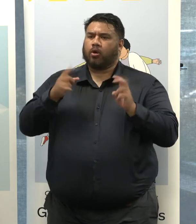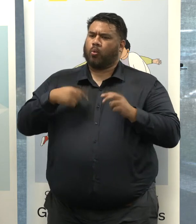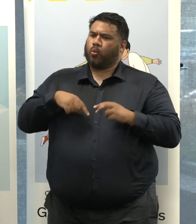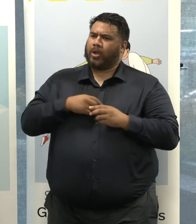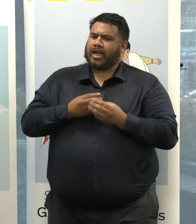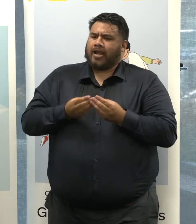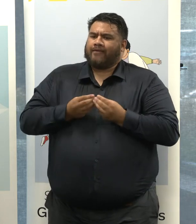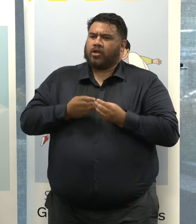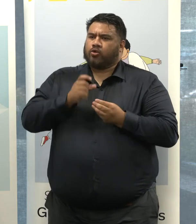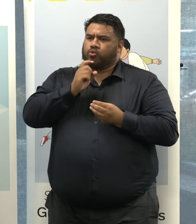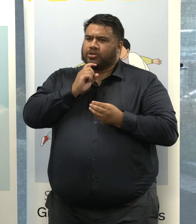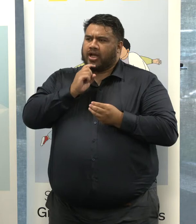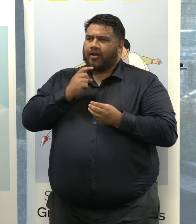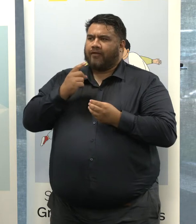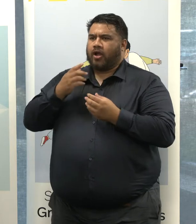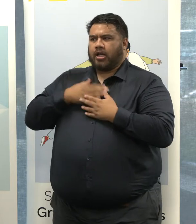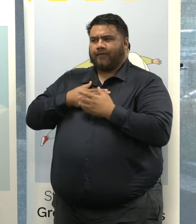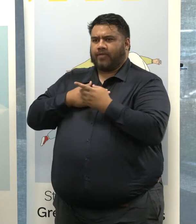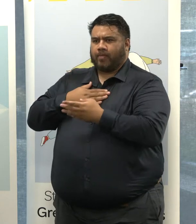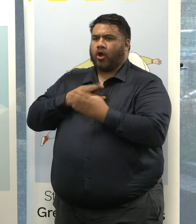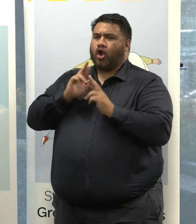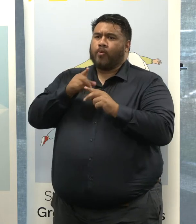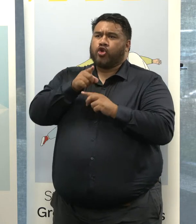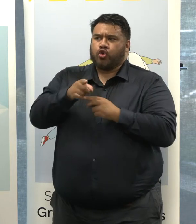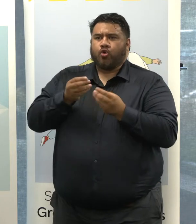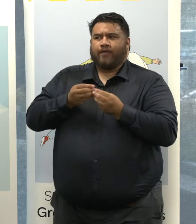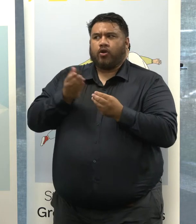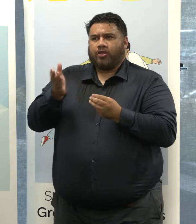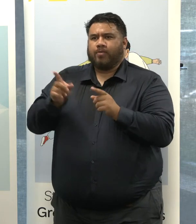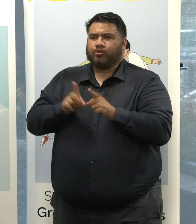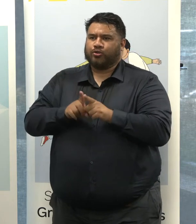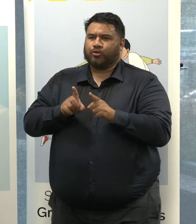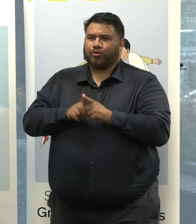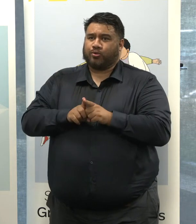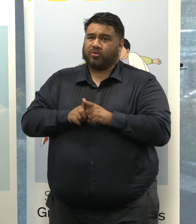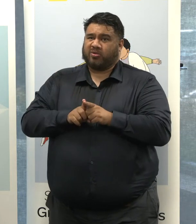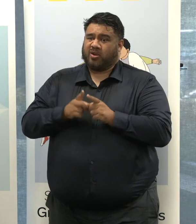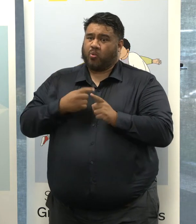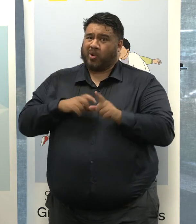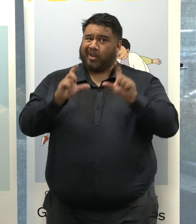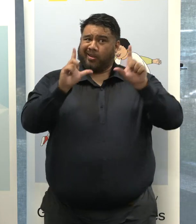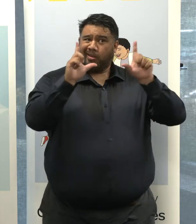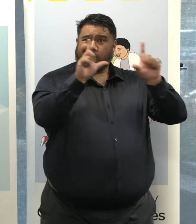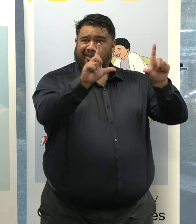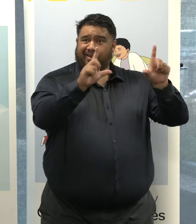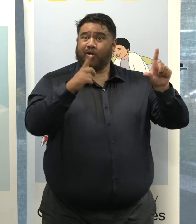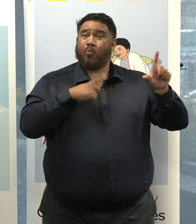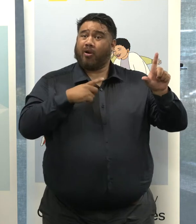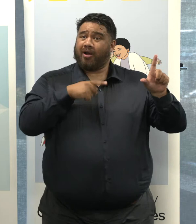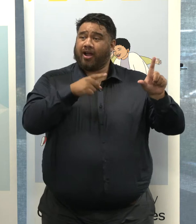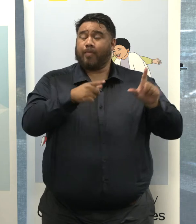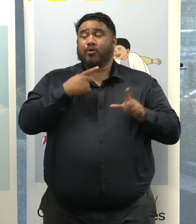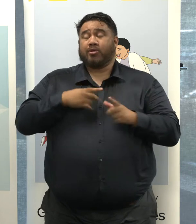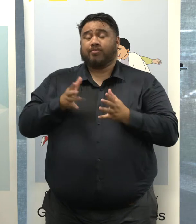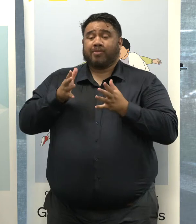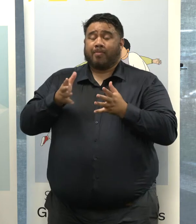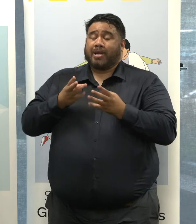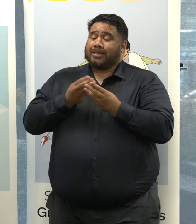have a sign on the wall which I put up a long time ago which says we value and respect our reception staff, we hope you do too.